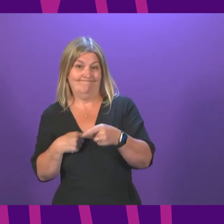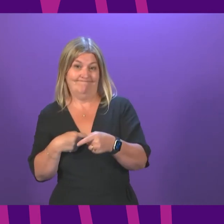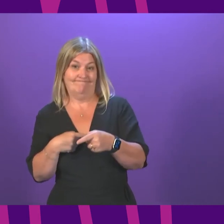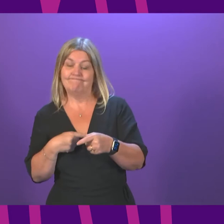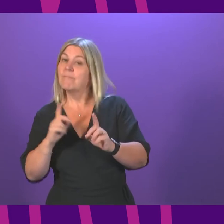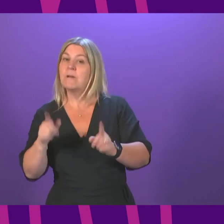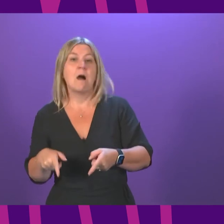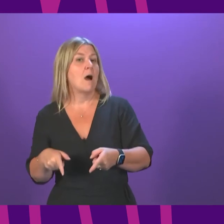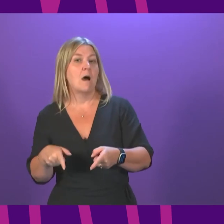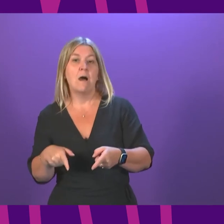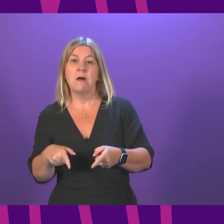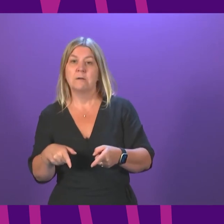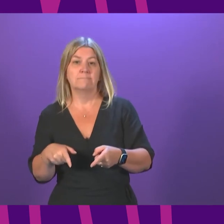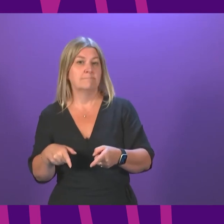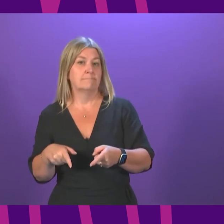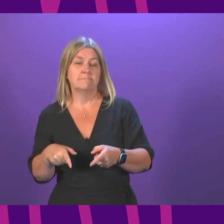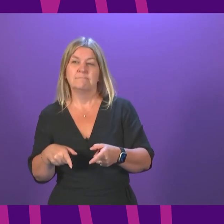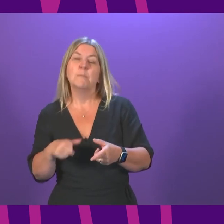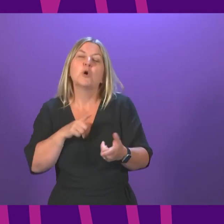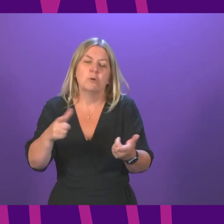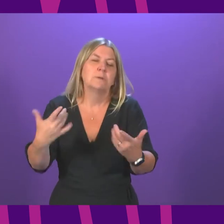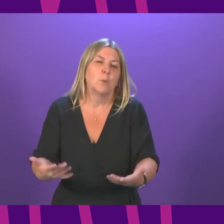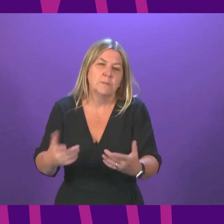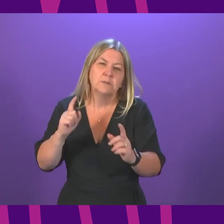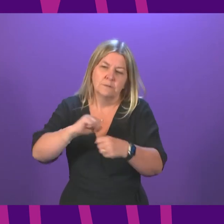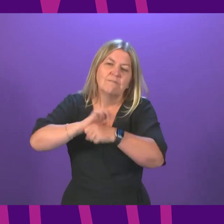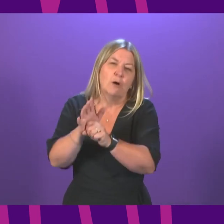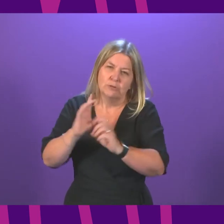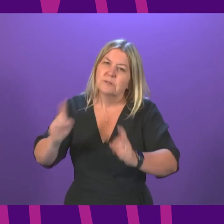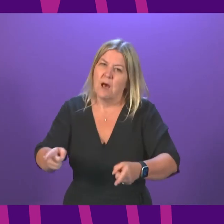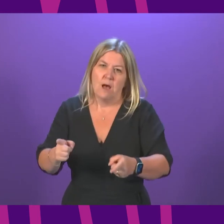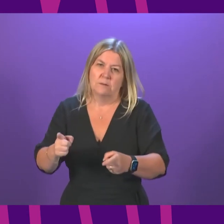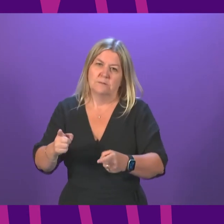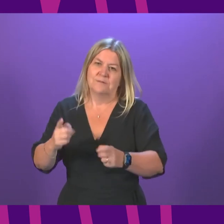person because of reasons relating to coronavirus. In such cases, the board must offer alternative